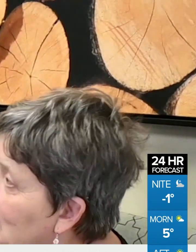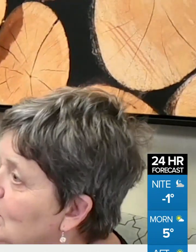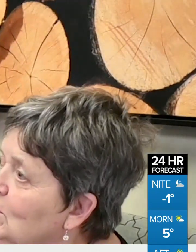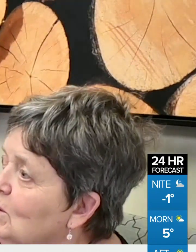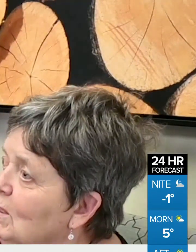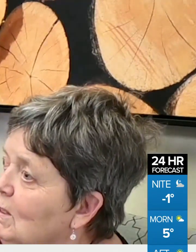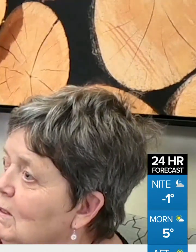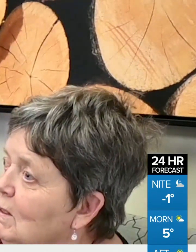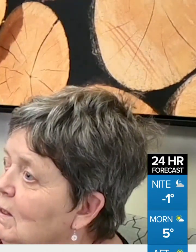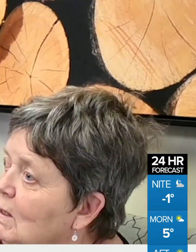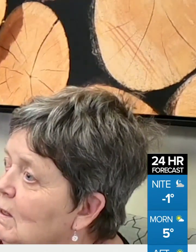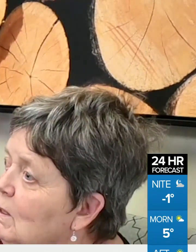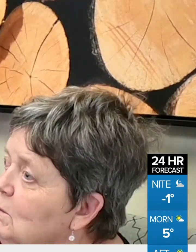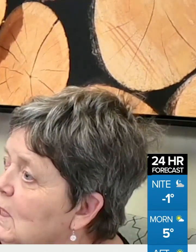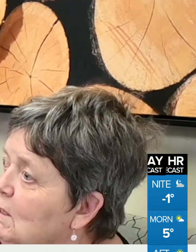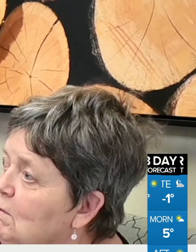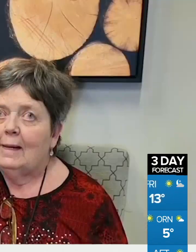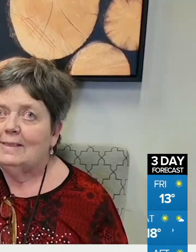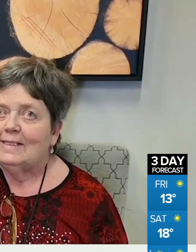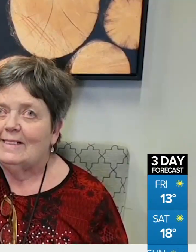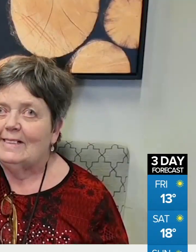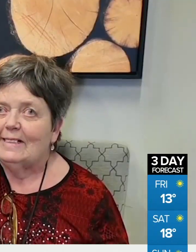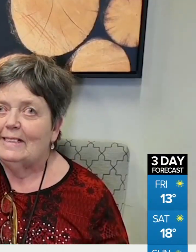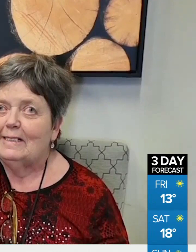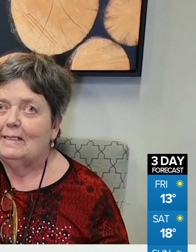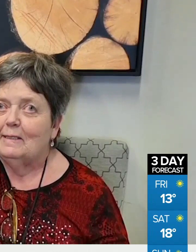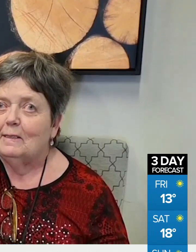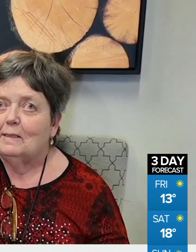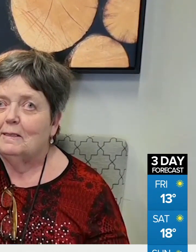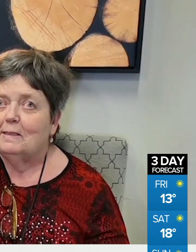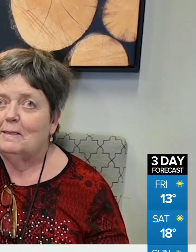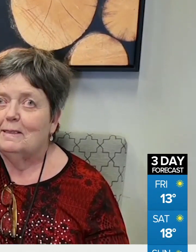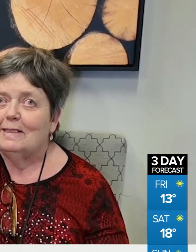RETURN. DR HINSHAW SAID SHE BELIEVES THE